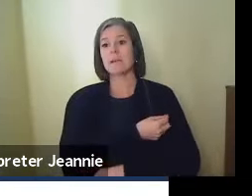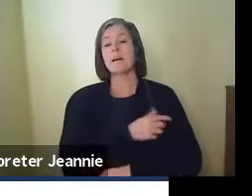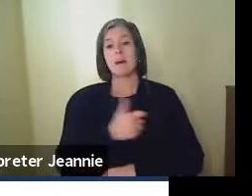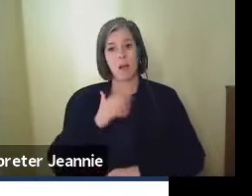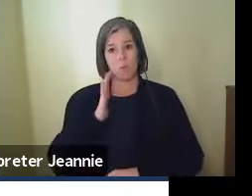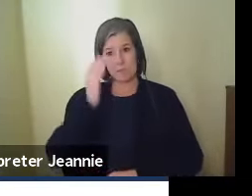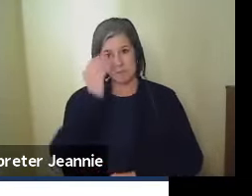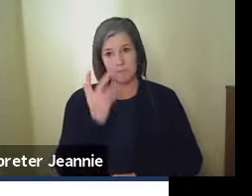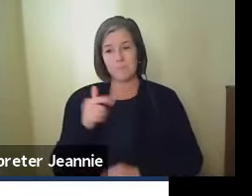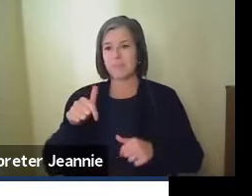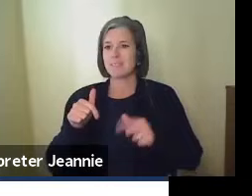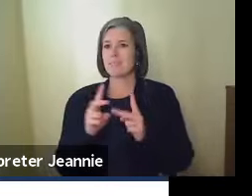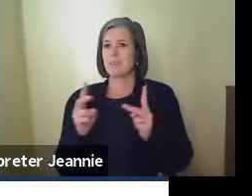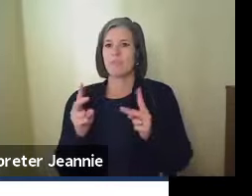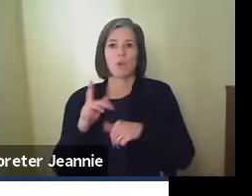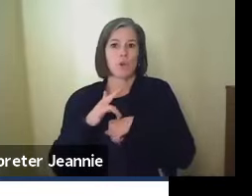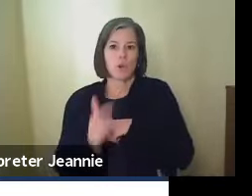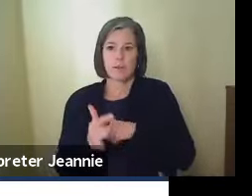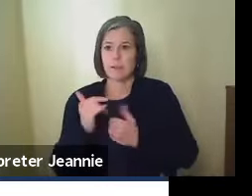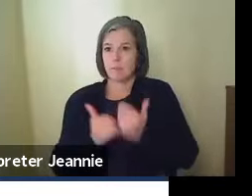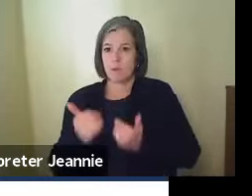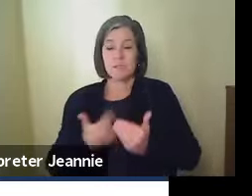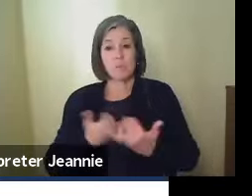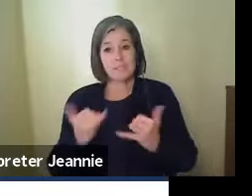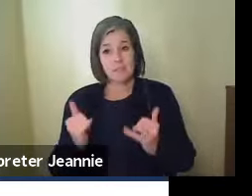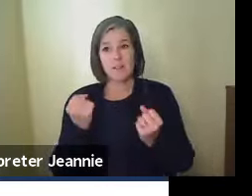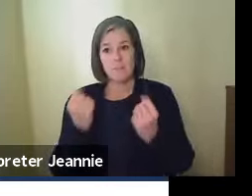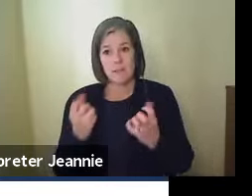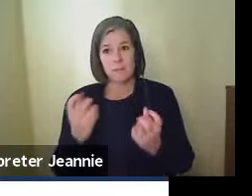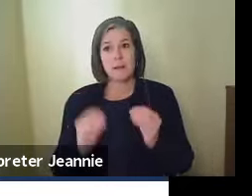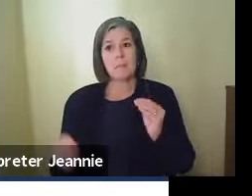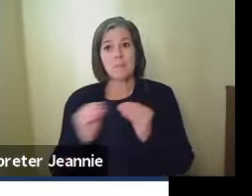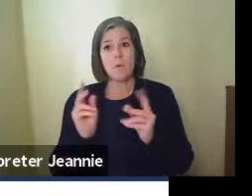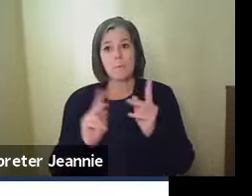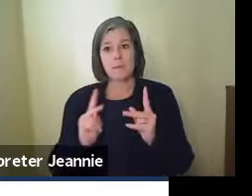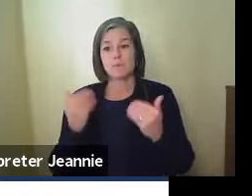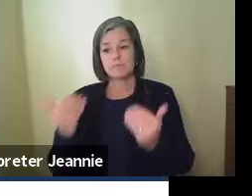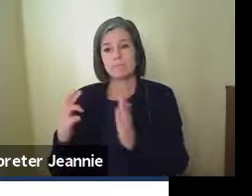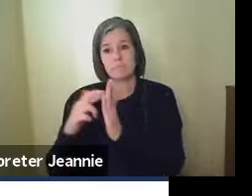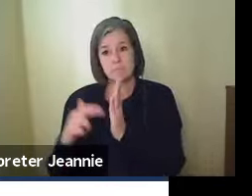this is very early in the process. We still have a lot more people to have register. And I assume a lot